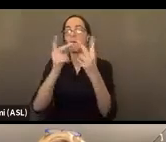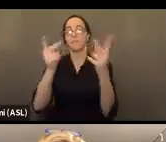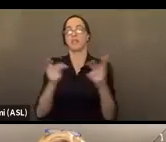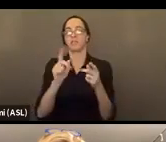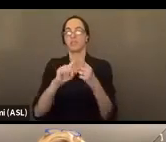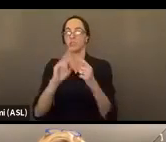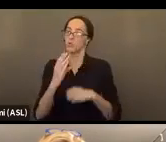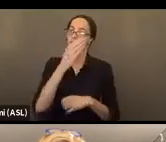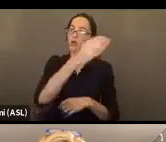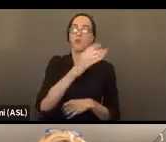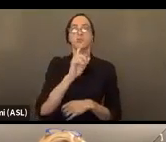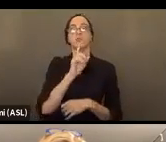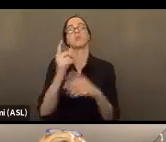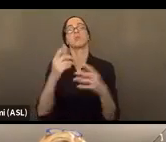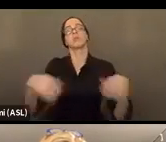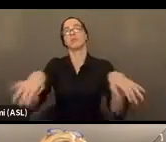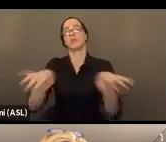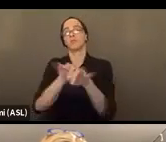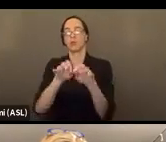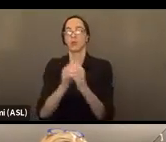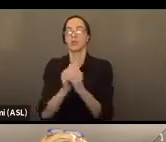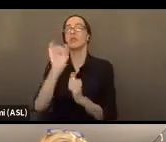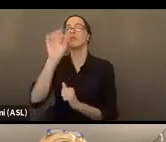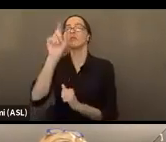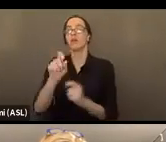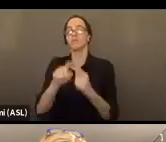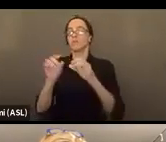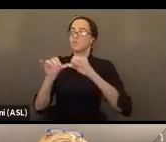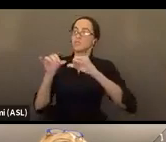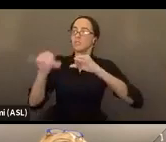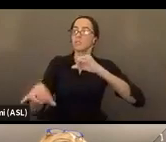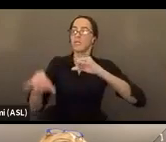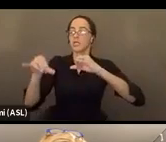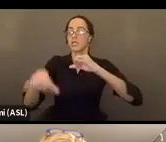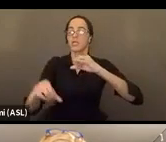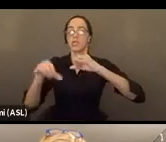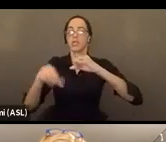if you have to shelter in your house how long can you sustain without having the